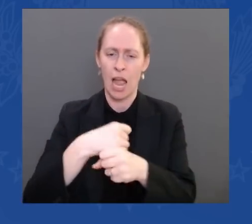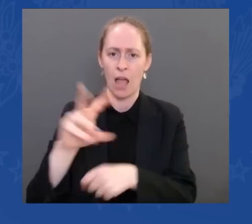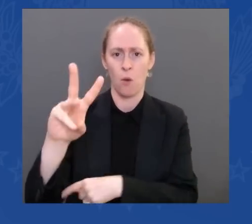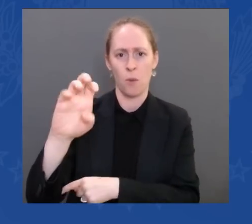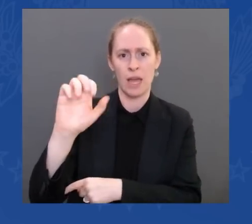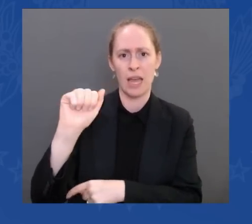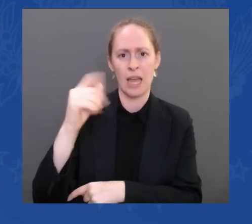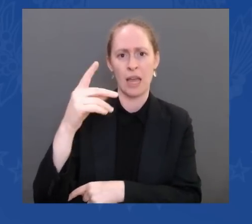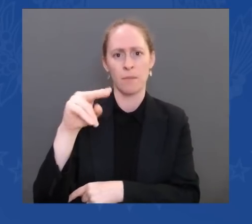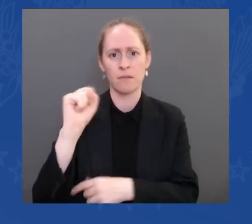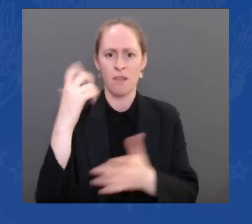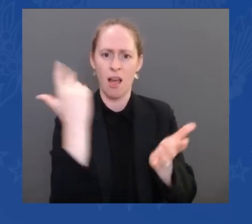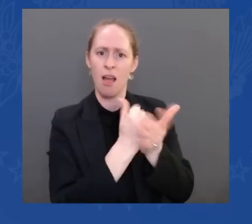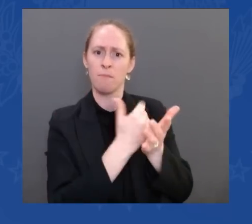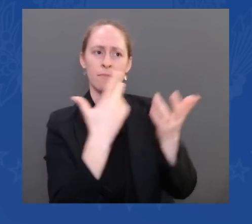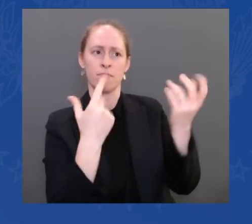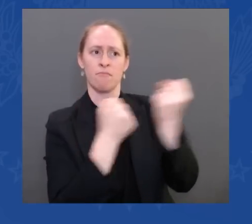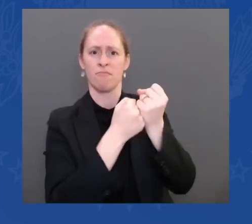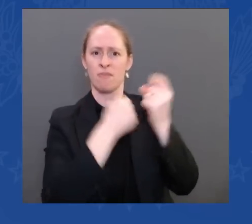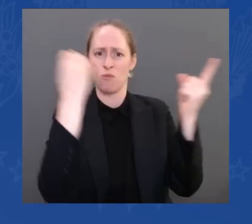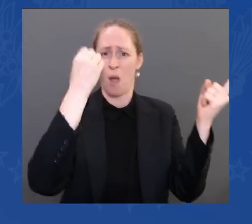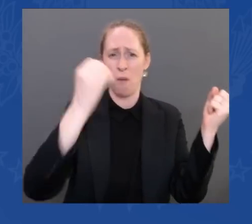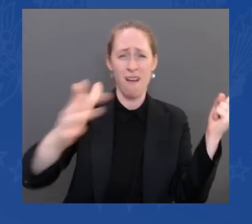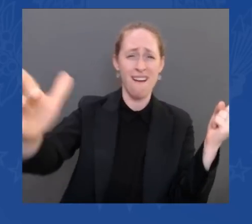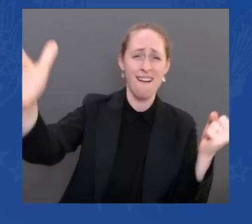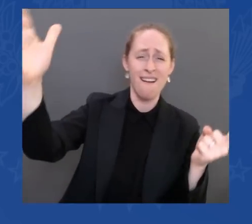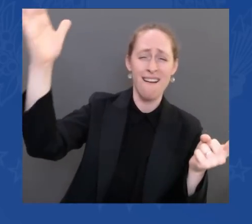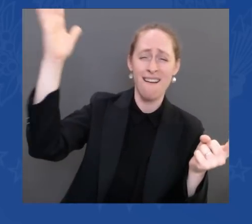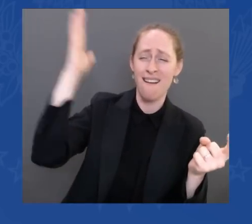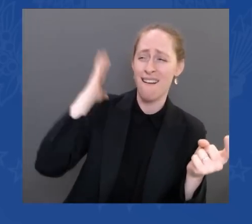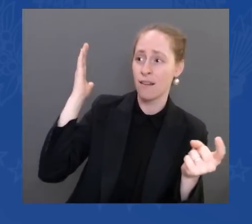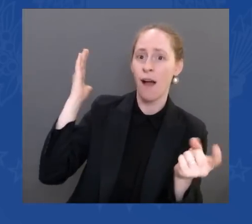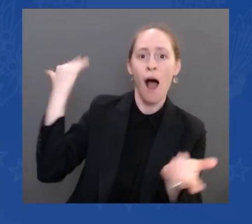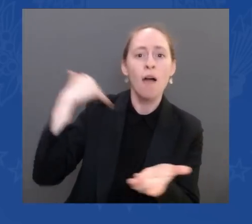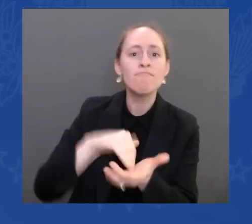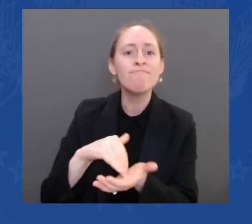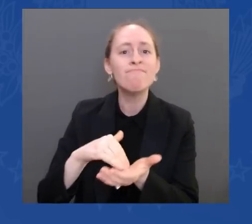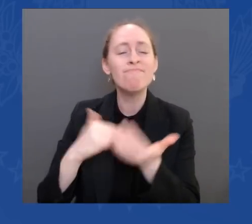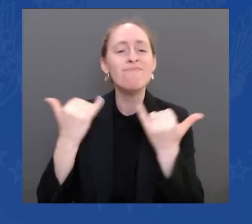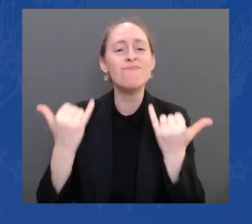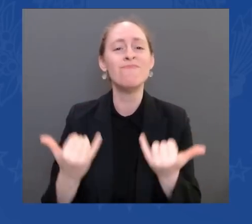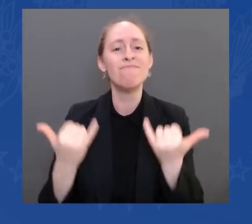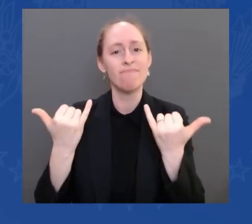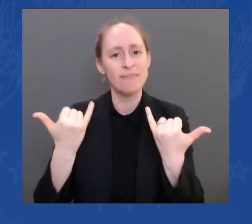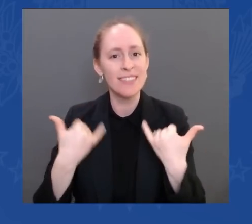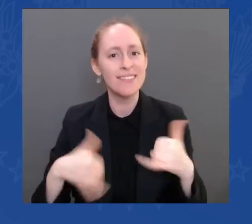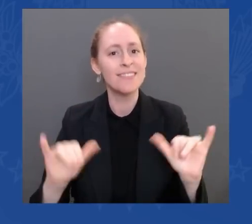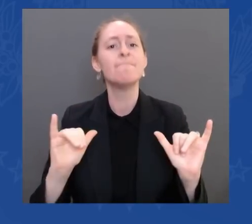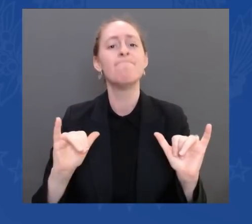You know, some of the best, most effective weapons in our arsenal are those Javelin missiles, like the ones manufactured right here in Pike County.